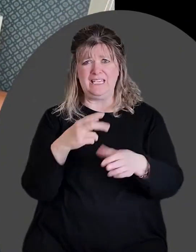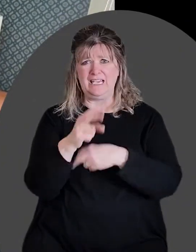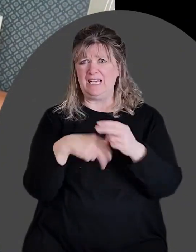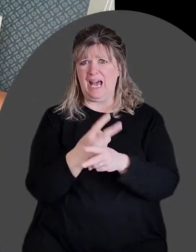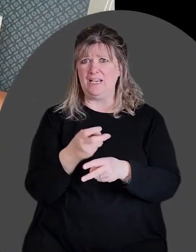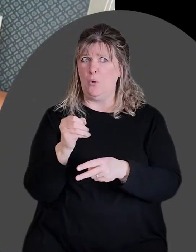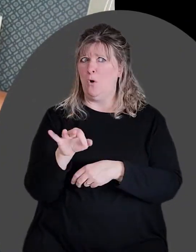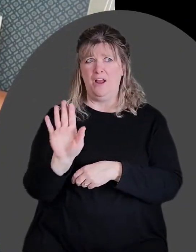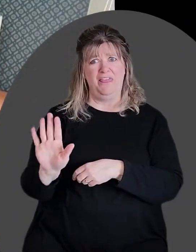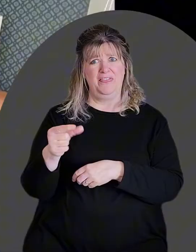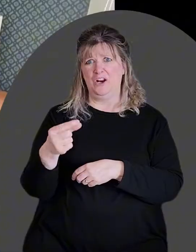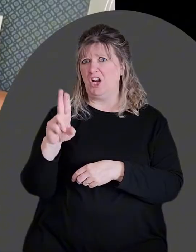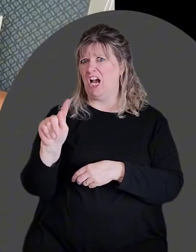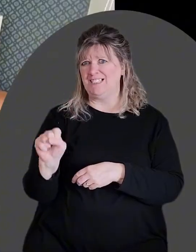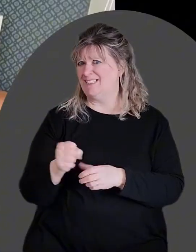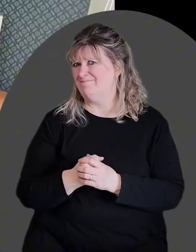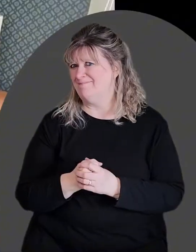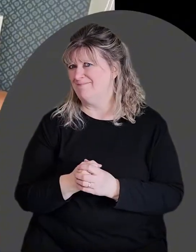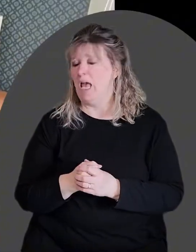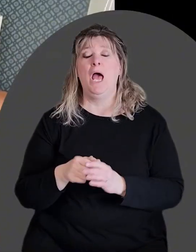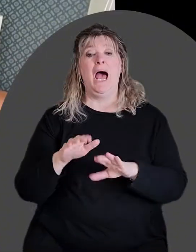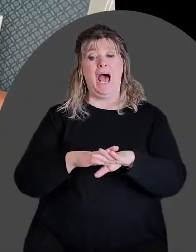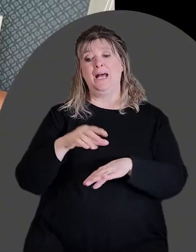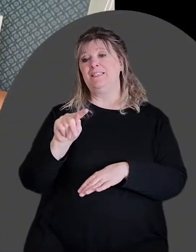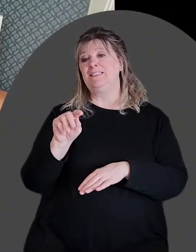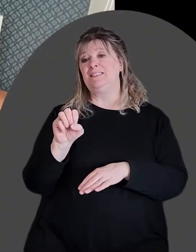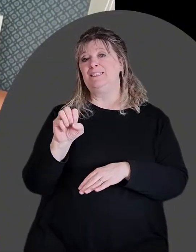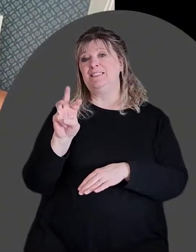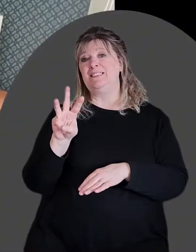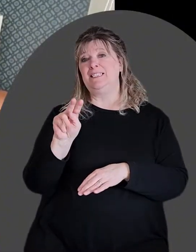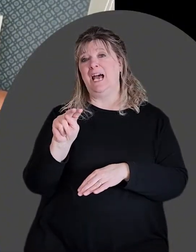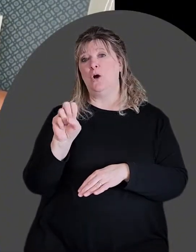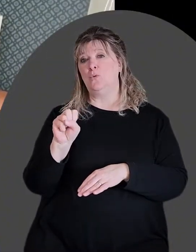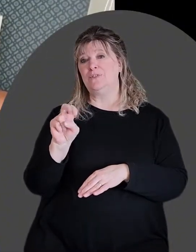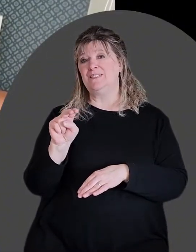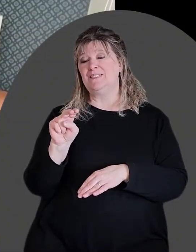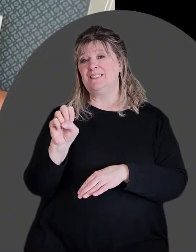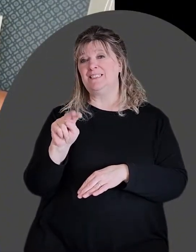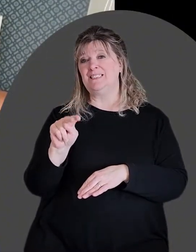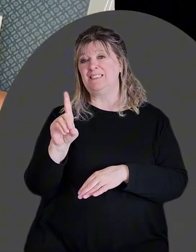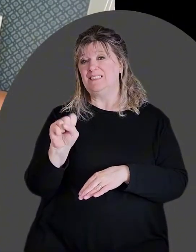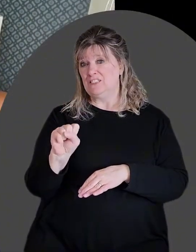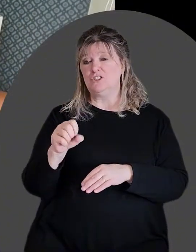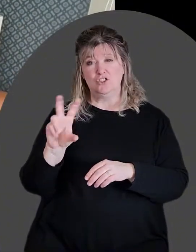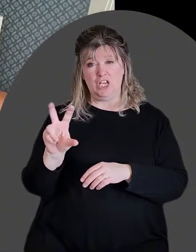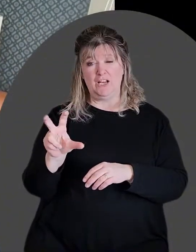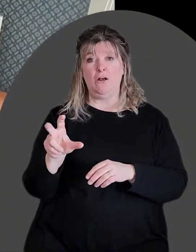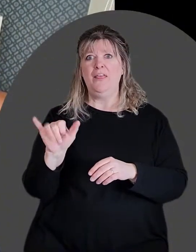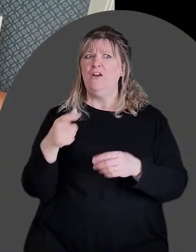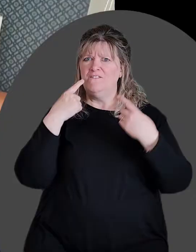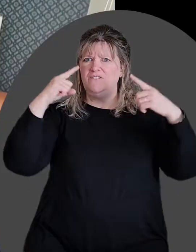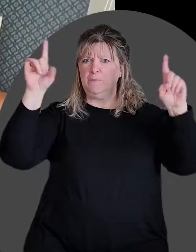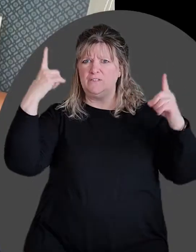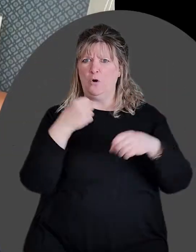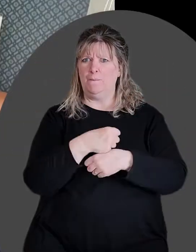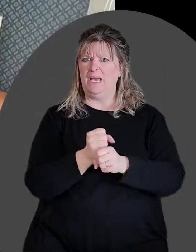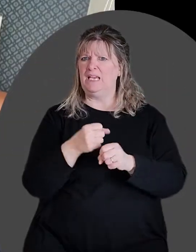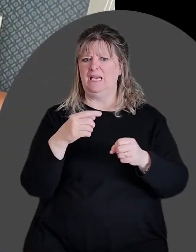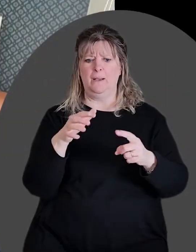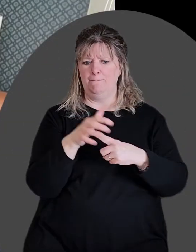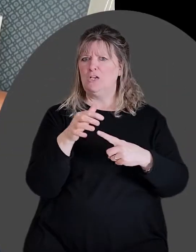over on the Townsend's channel they are famous for making their mushroom ketchup but because I grew up with a black walnut tree